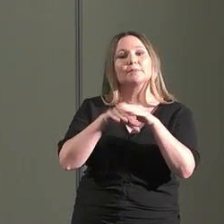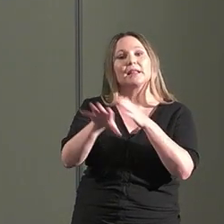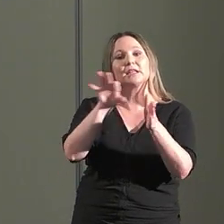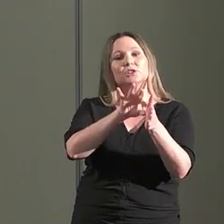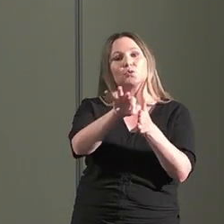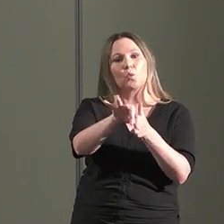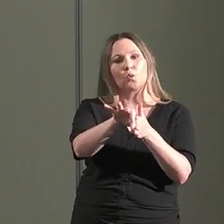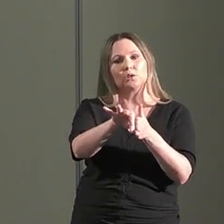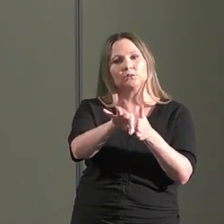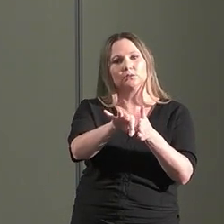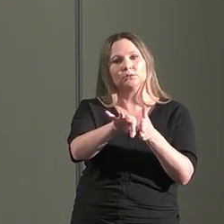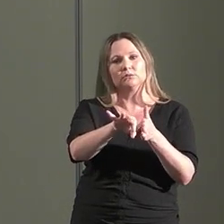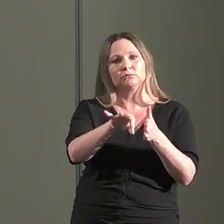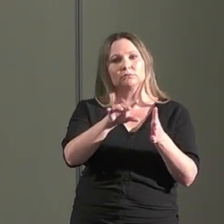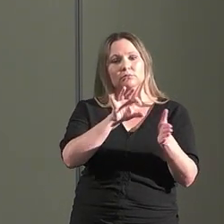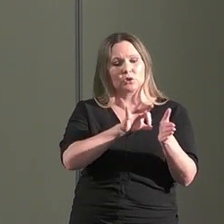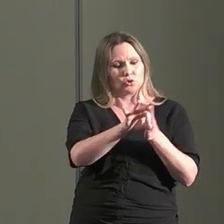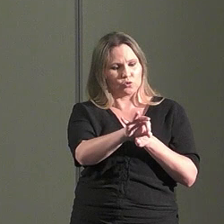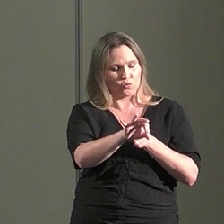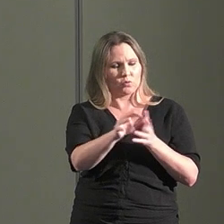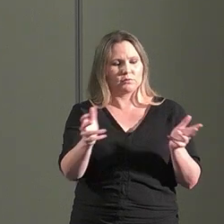The scores are aligned with the WebAIM million.